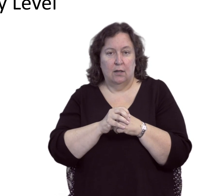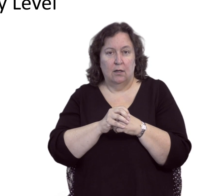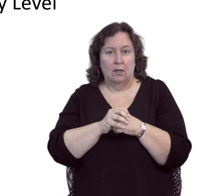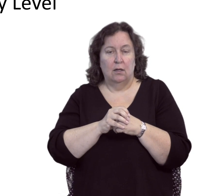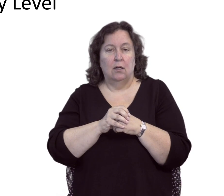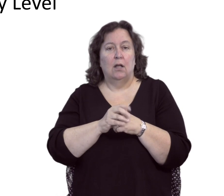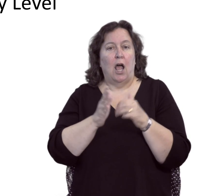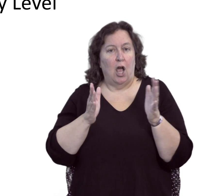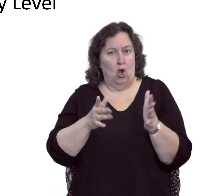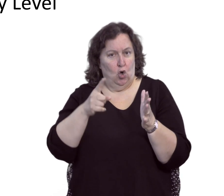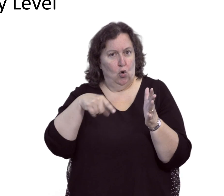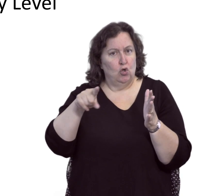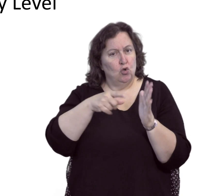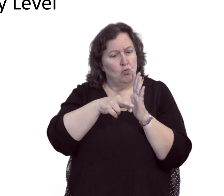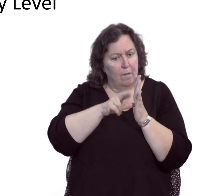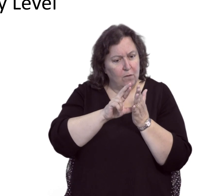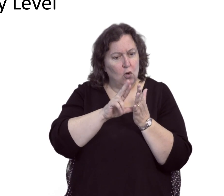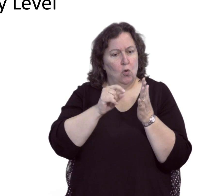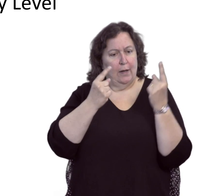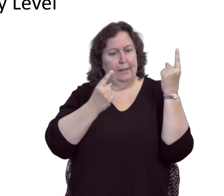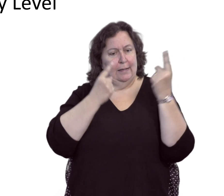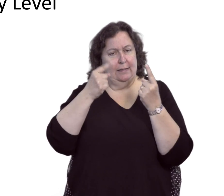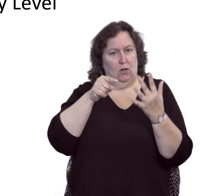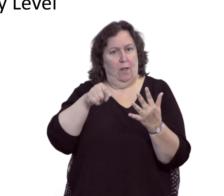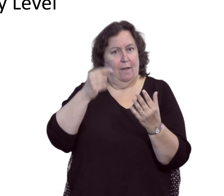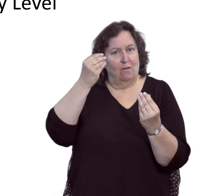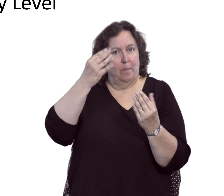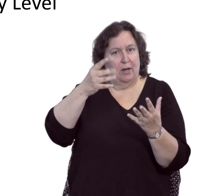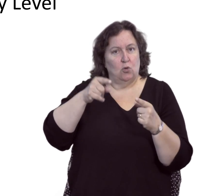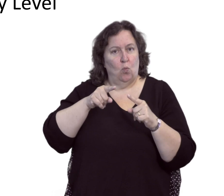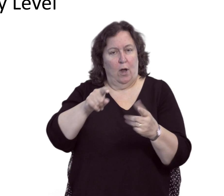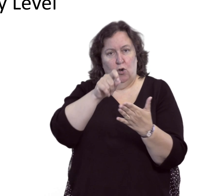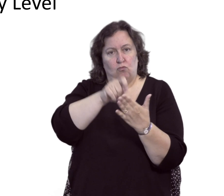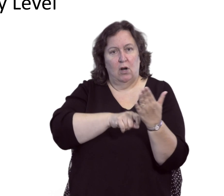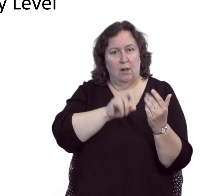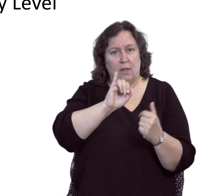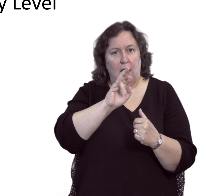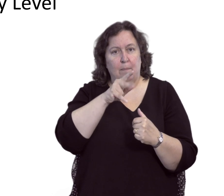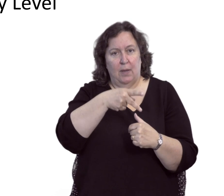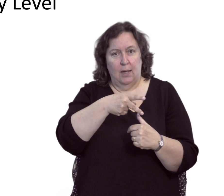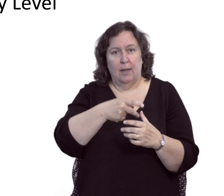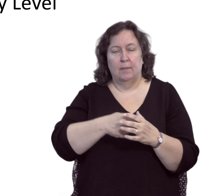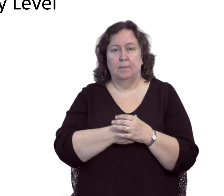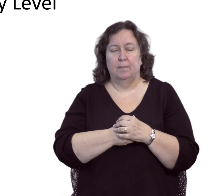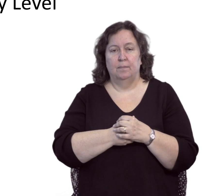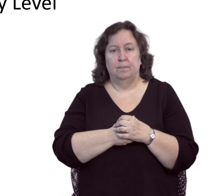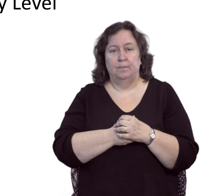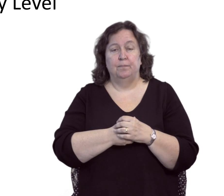It should also be reviewed, and information should be considered when developing the IEP.